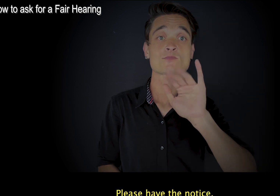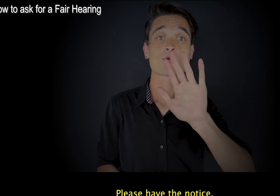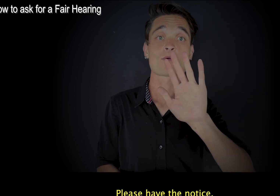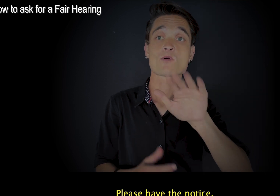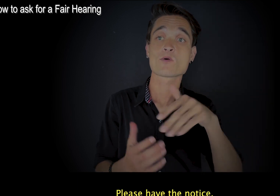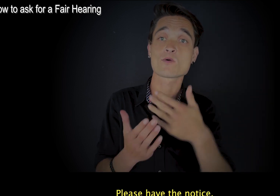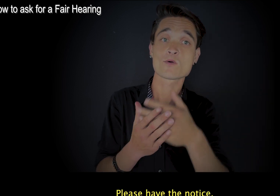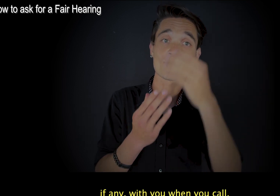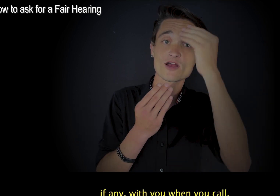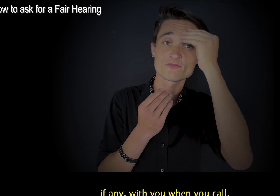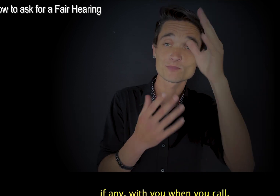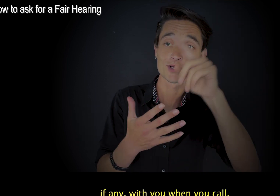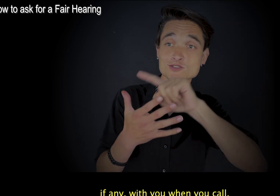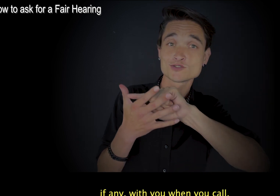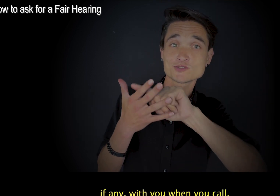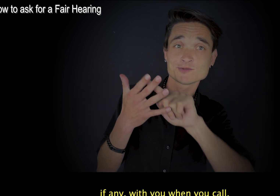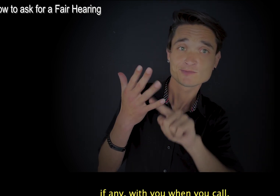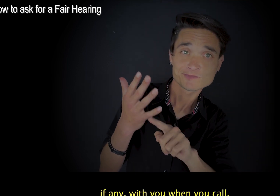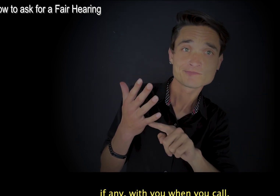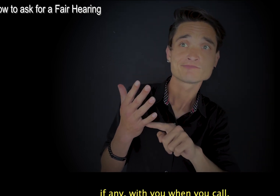Please have the notice, if any, with you when you call.